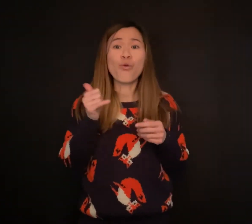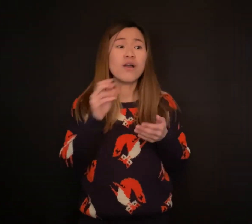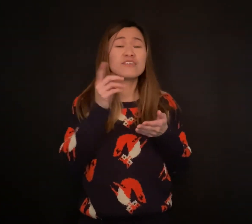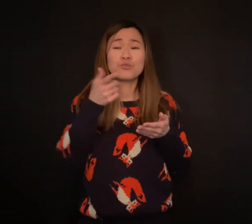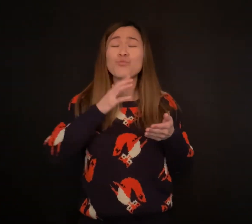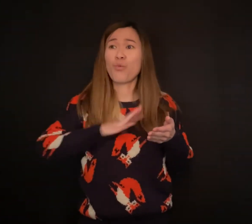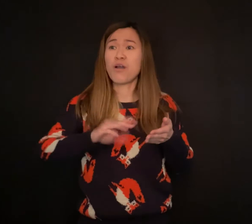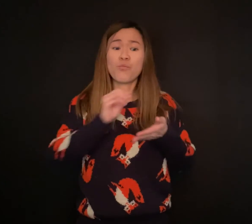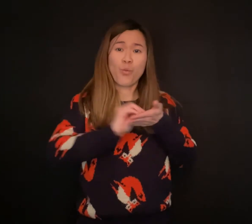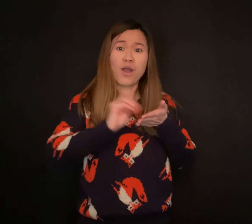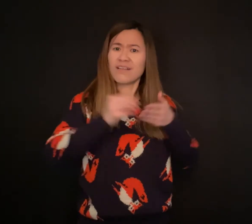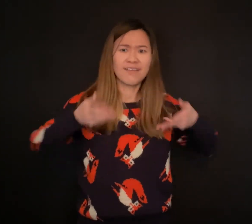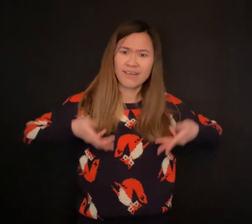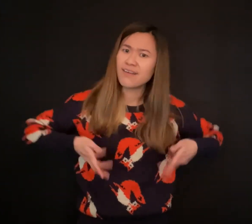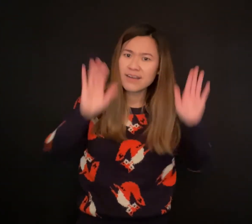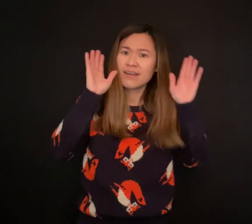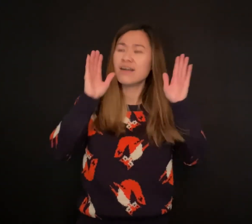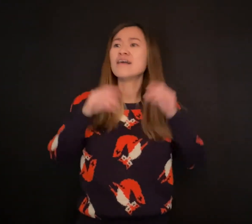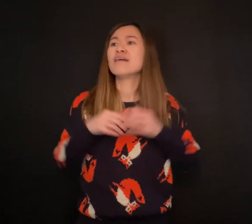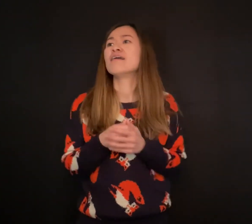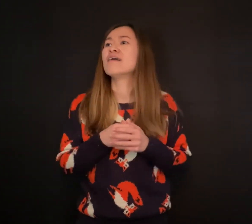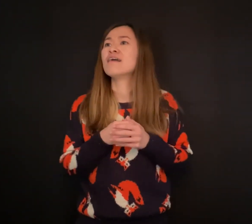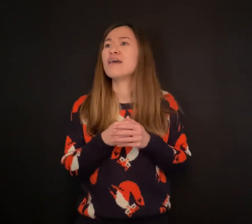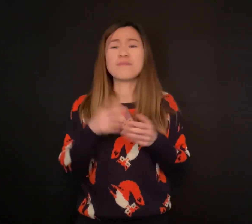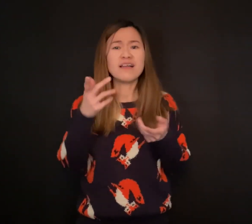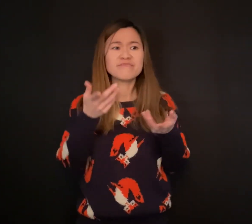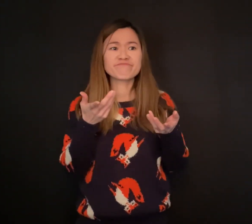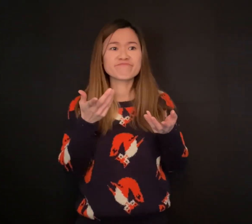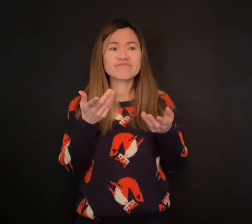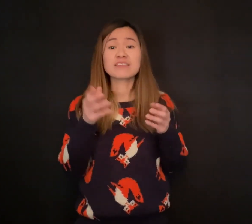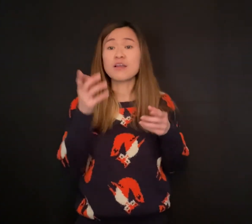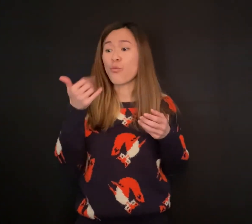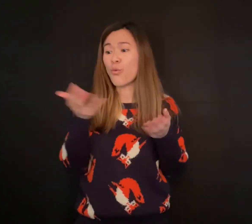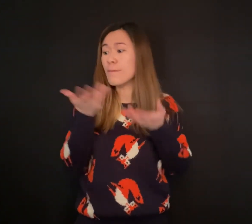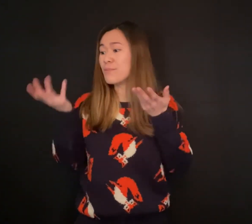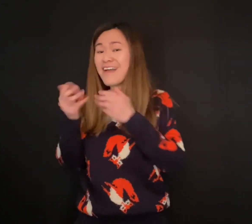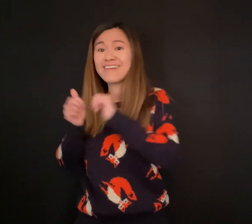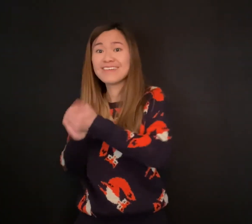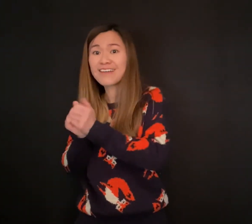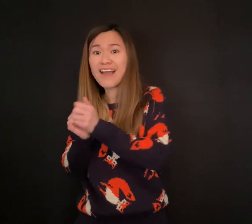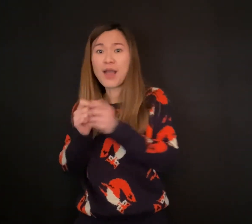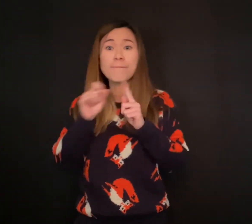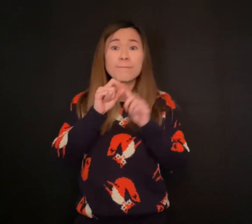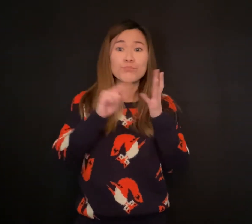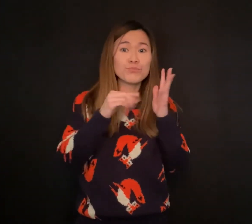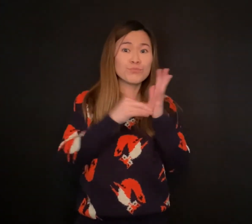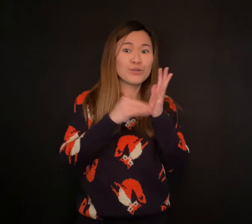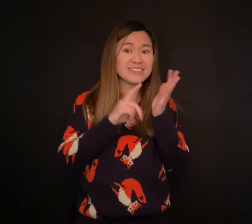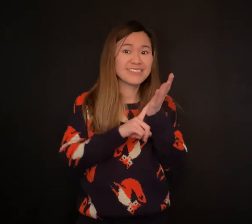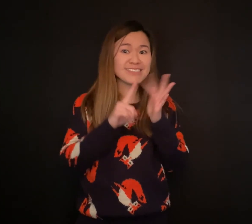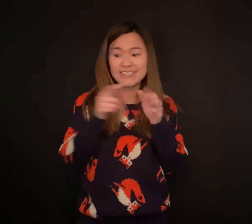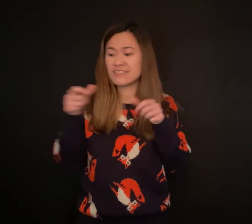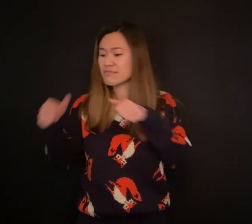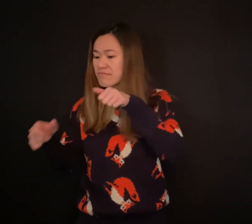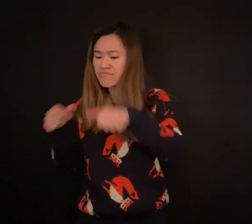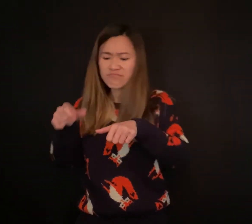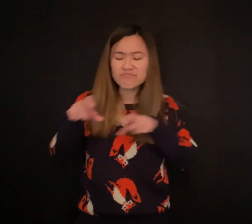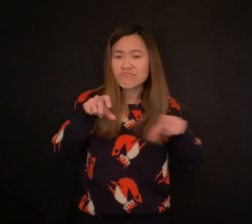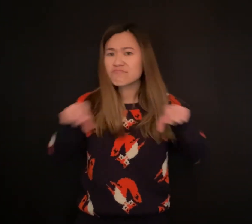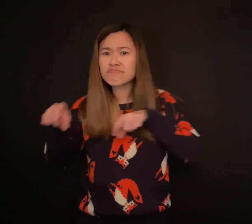Maybe you want to write. Go ahead. Maybe you want play games or do puzzles.